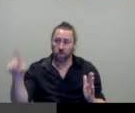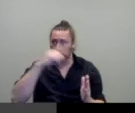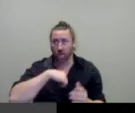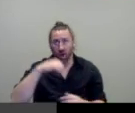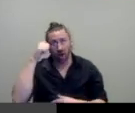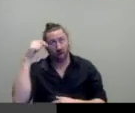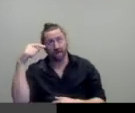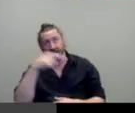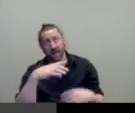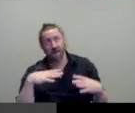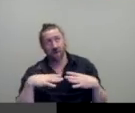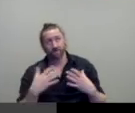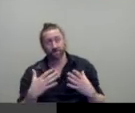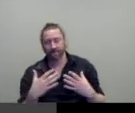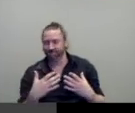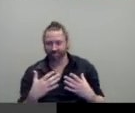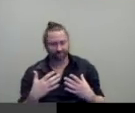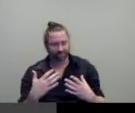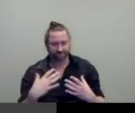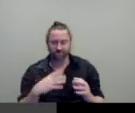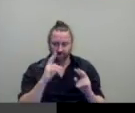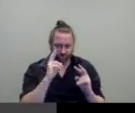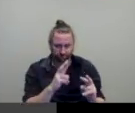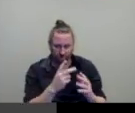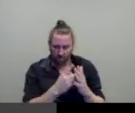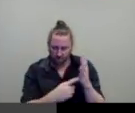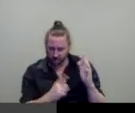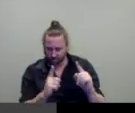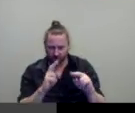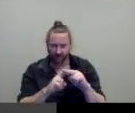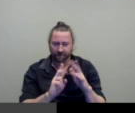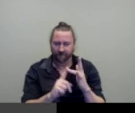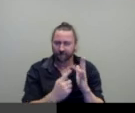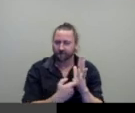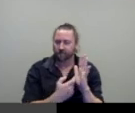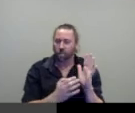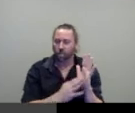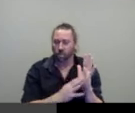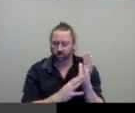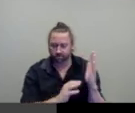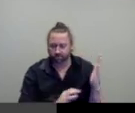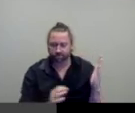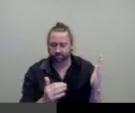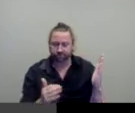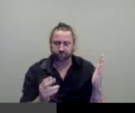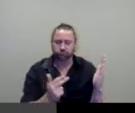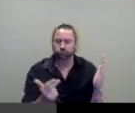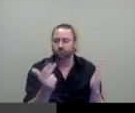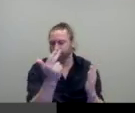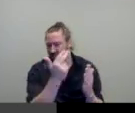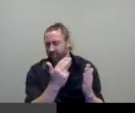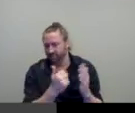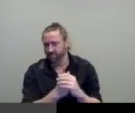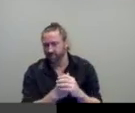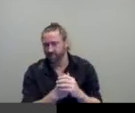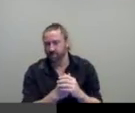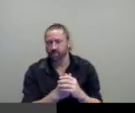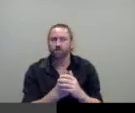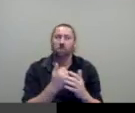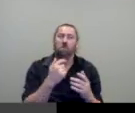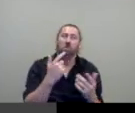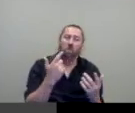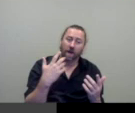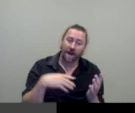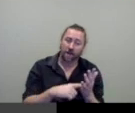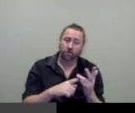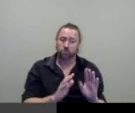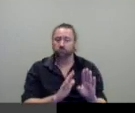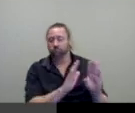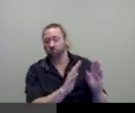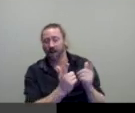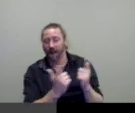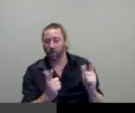to focus purely on form and this necessitated the same kind of shift away from language Stefan Sulsa